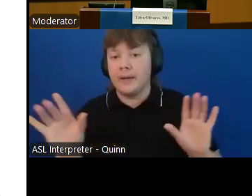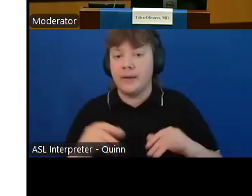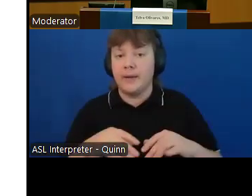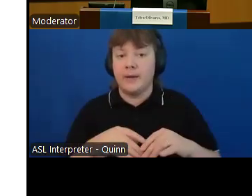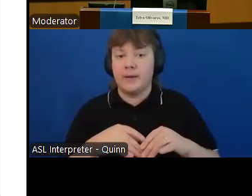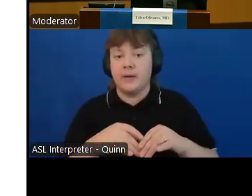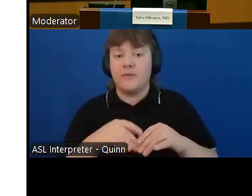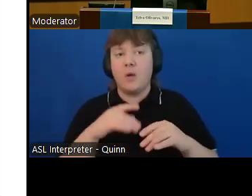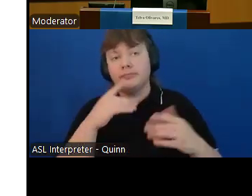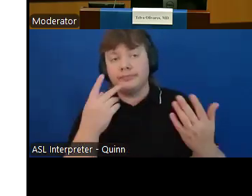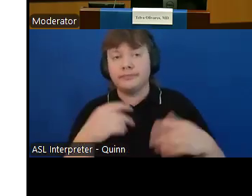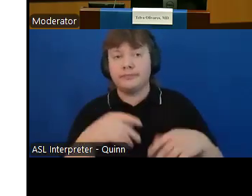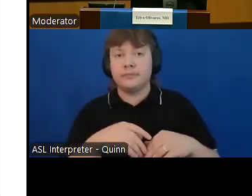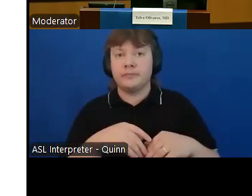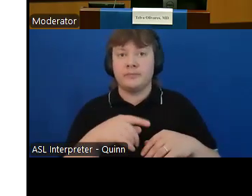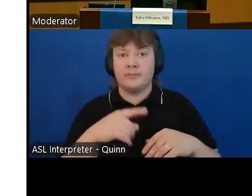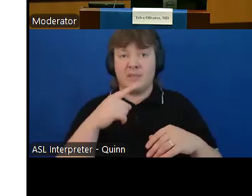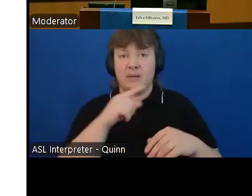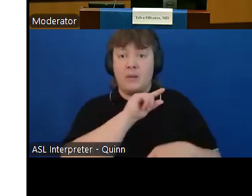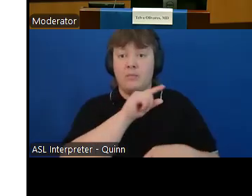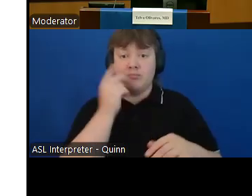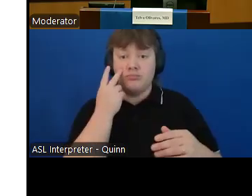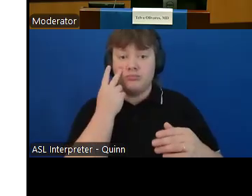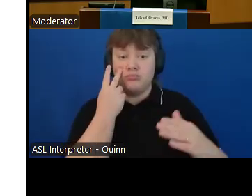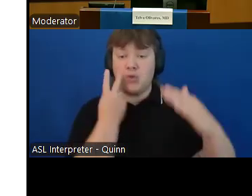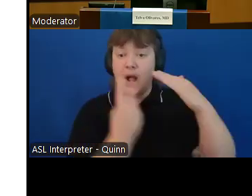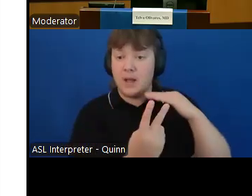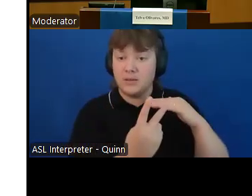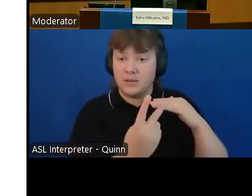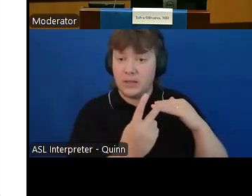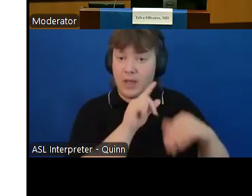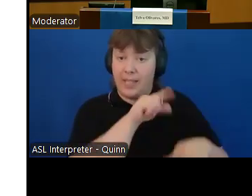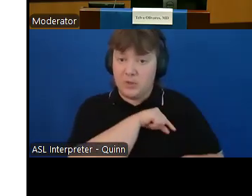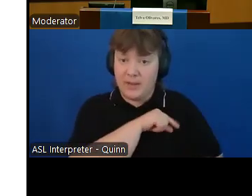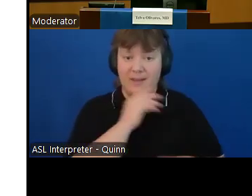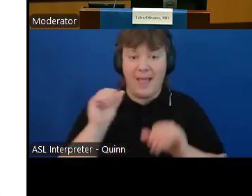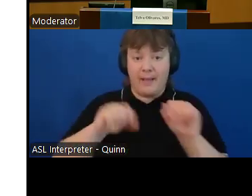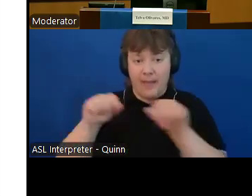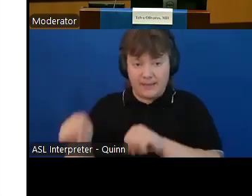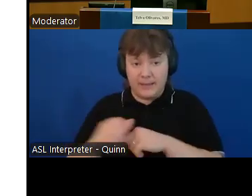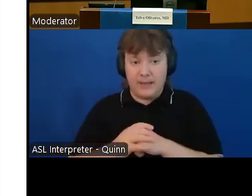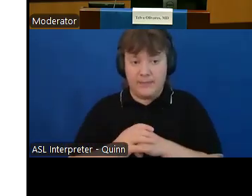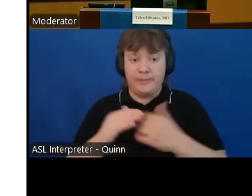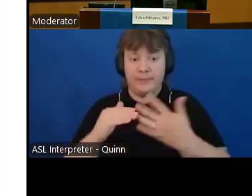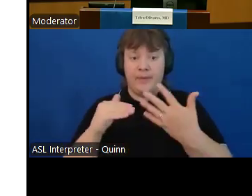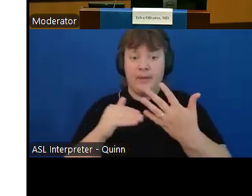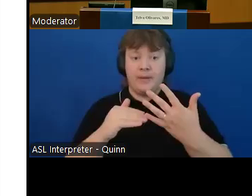eligibility capacity informed voluntariness and a capacity evaluation is required in New York State